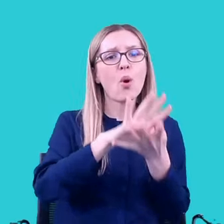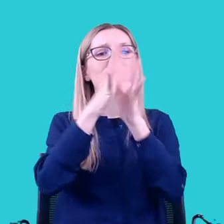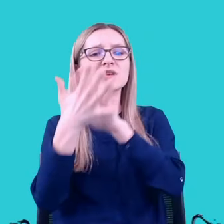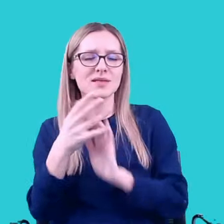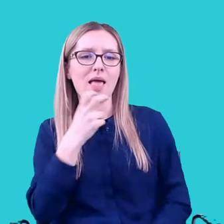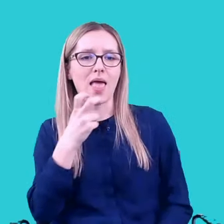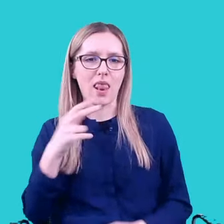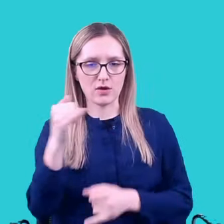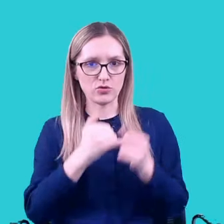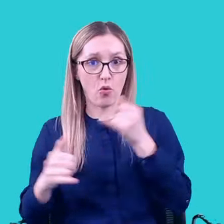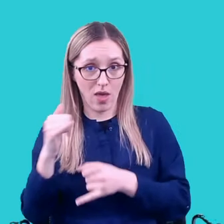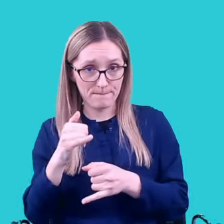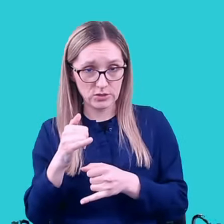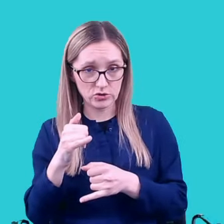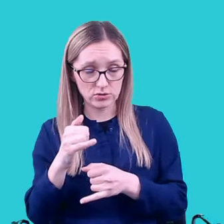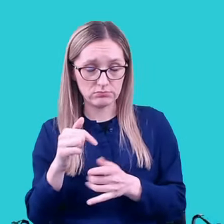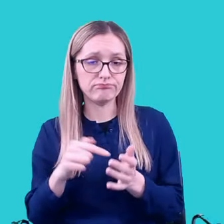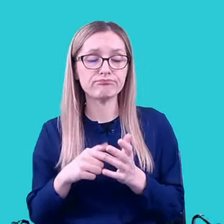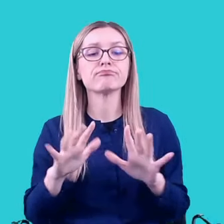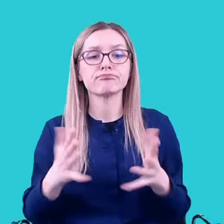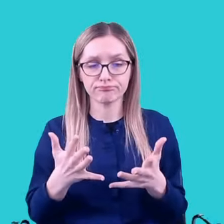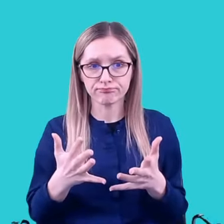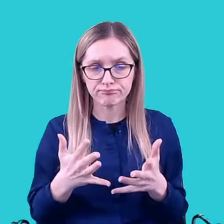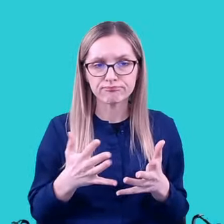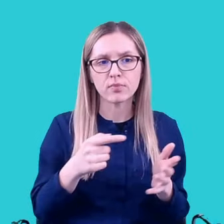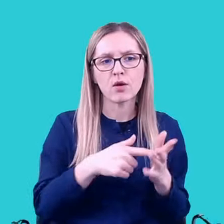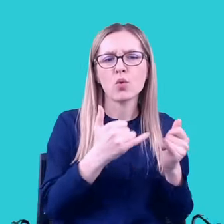As the name implies, the power of chemical phenomena